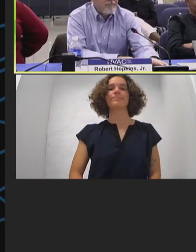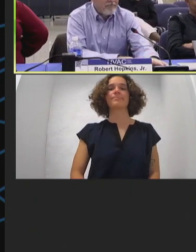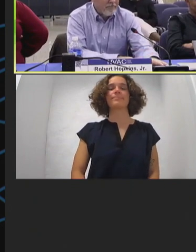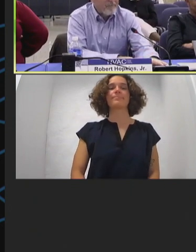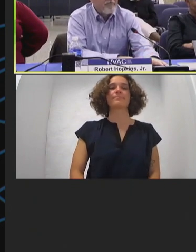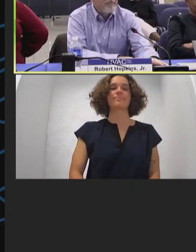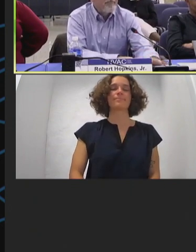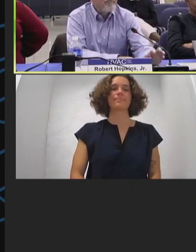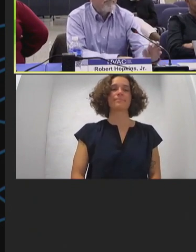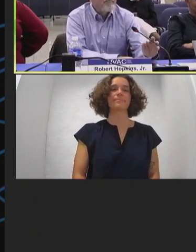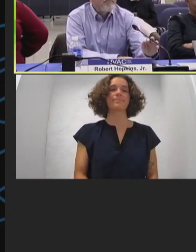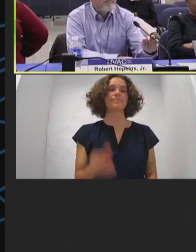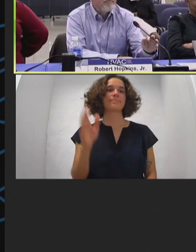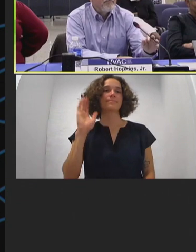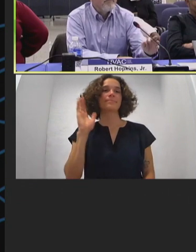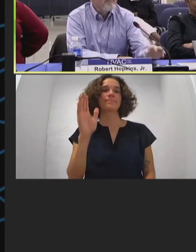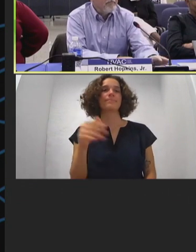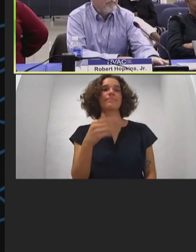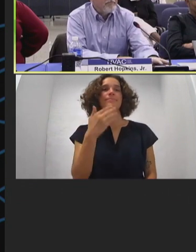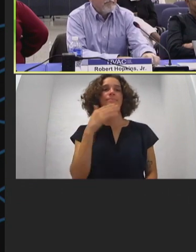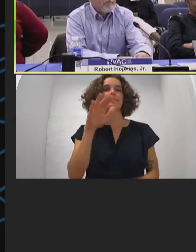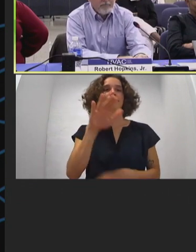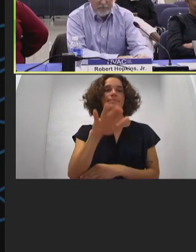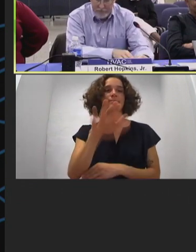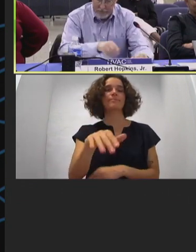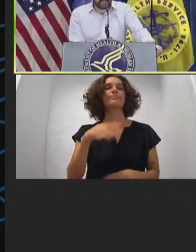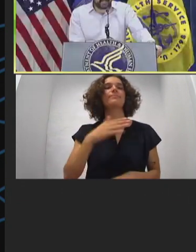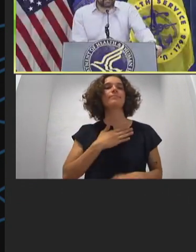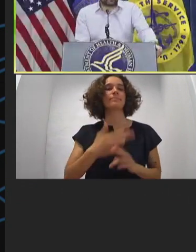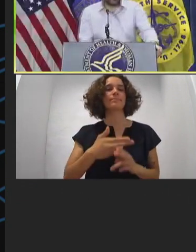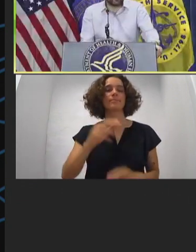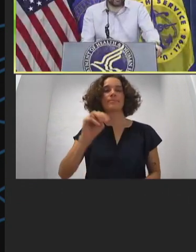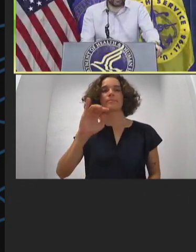Mike Frick: All right. Hi. Good afternoon. I'm Mike Frick with Treatment Action Group. We're a